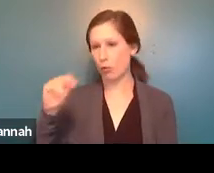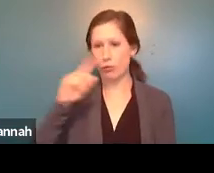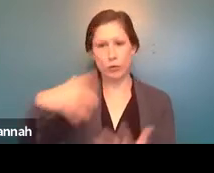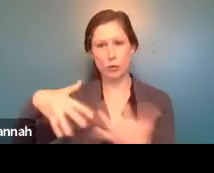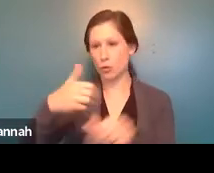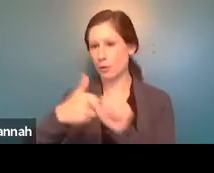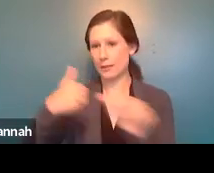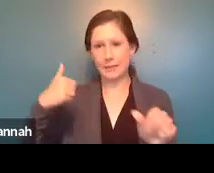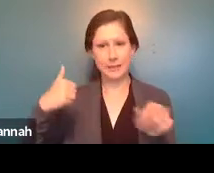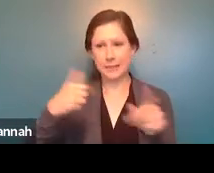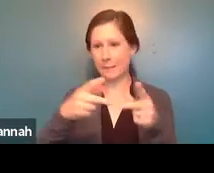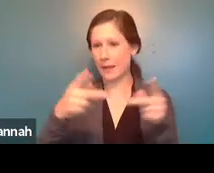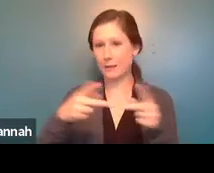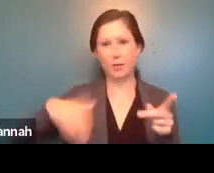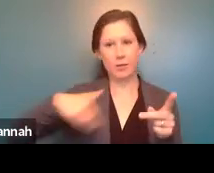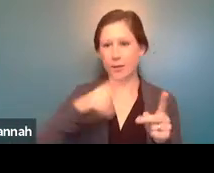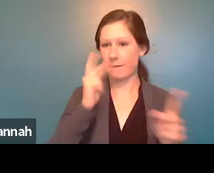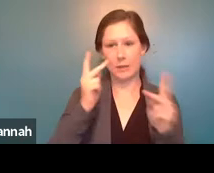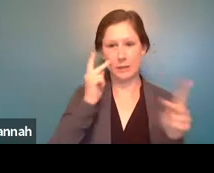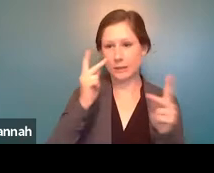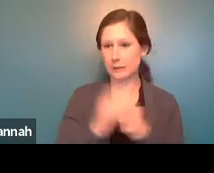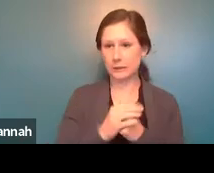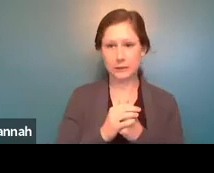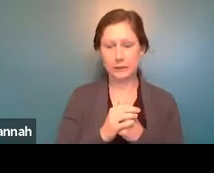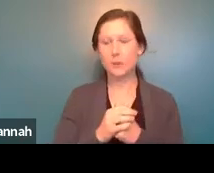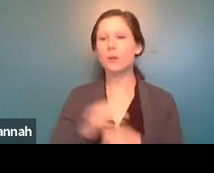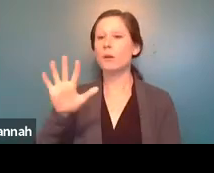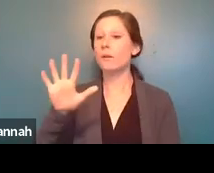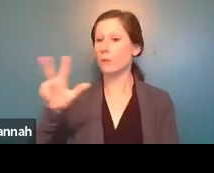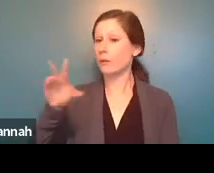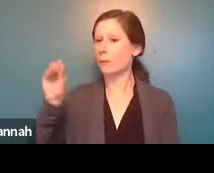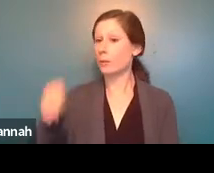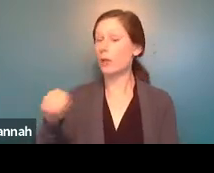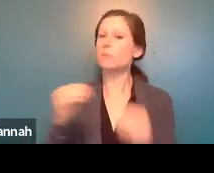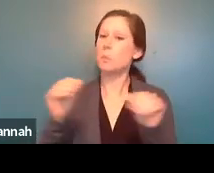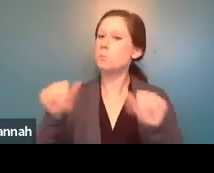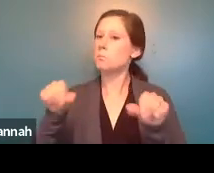social distance where they haven't been, but 53% are more likely to go someplace that they haven't